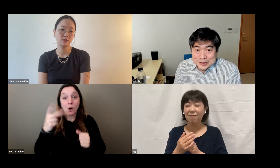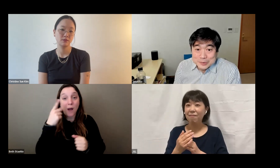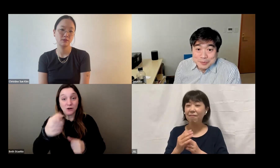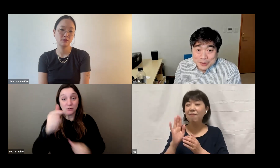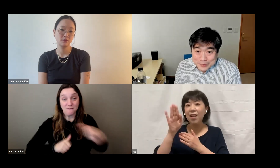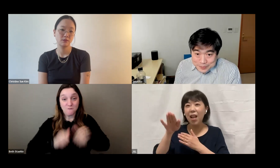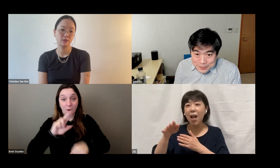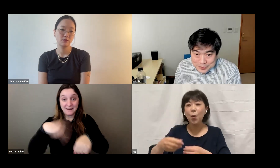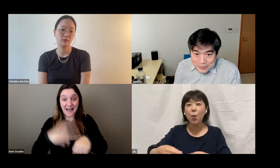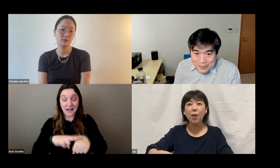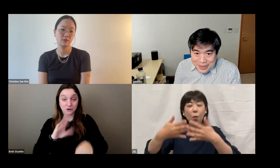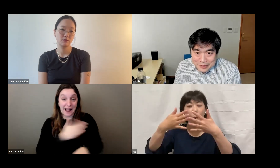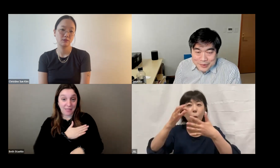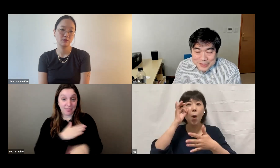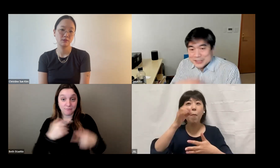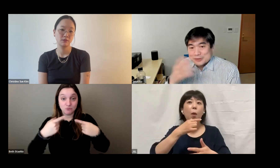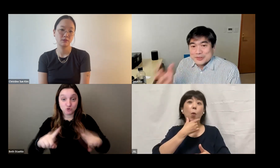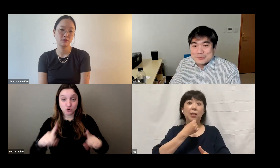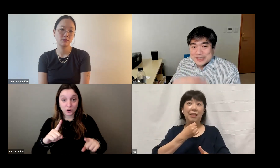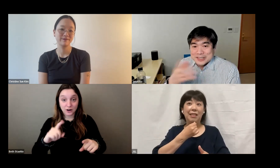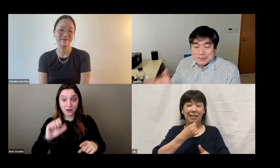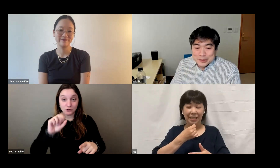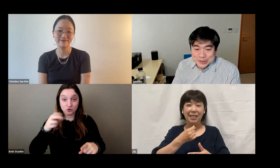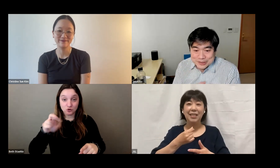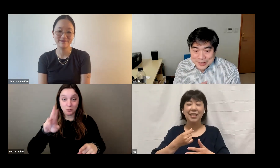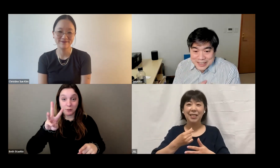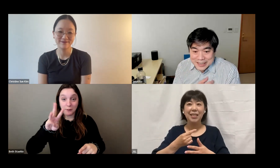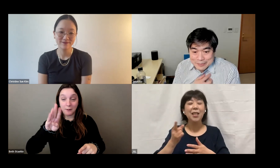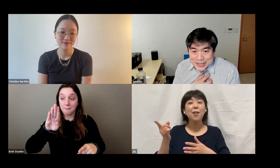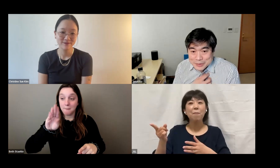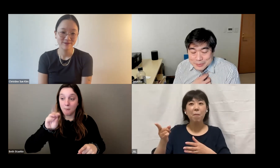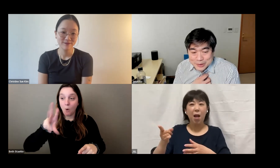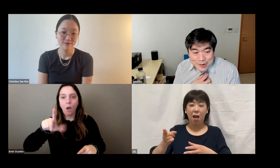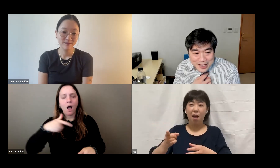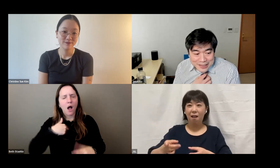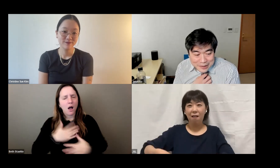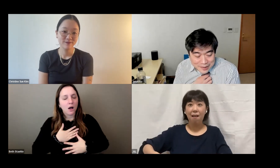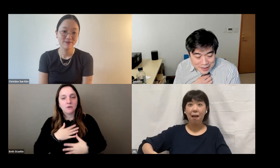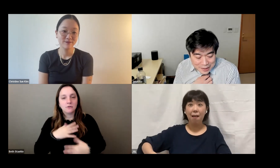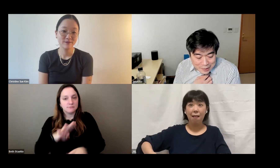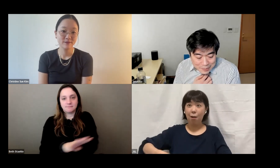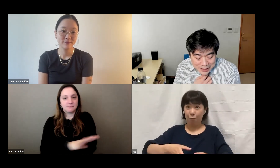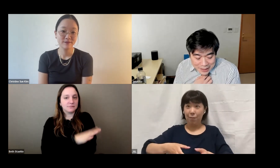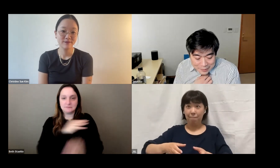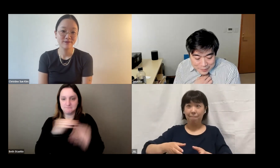during the Super Bowl was extremely emotional. And I think many people cried. But,